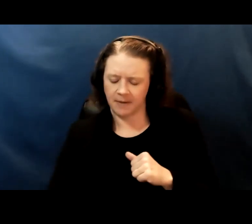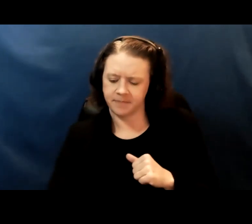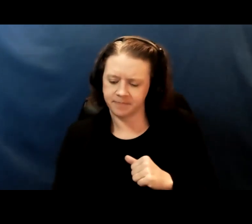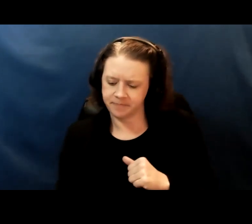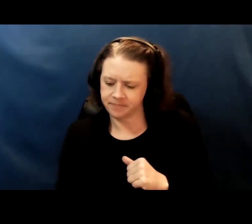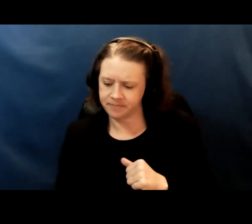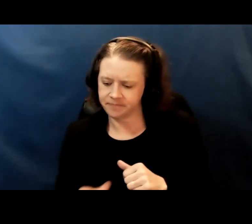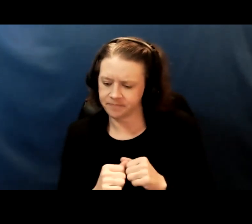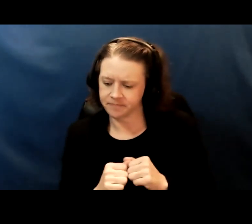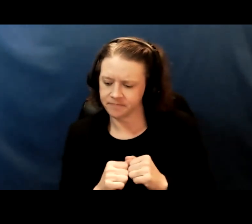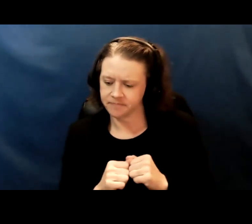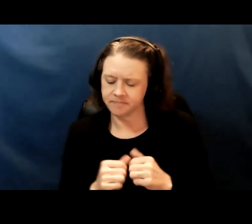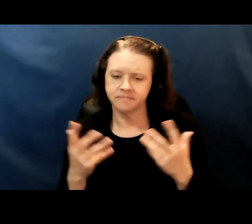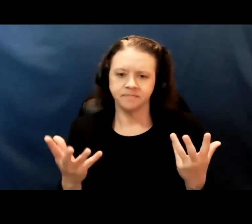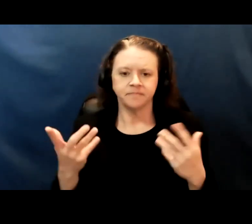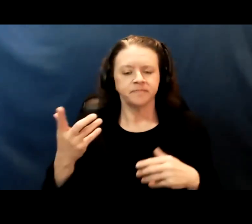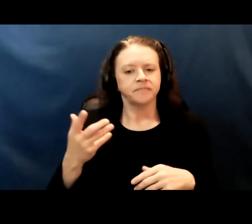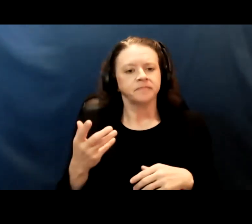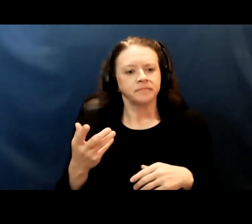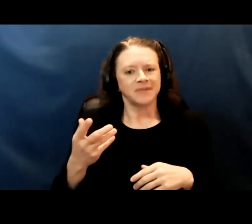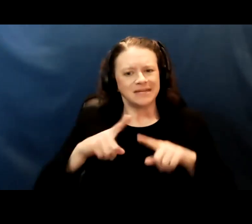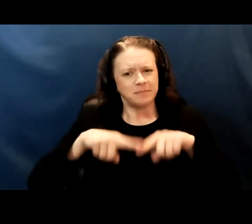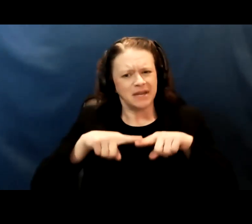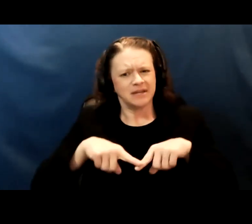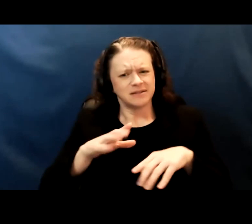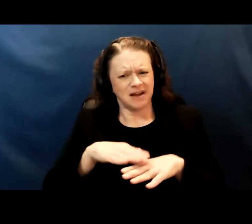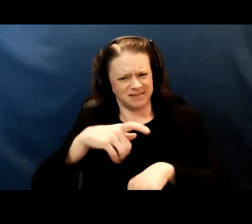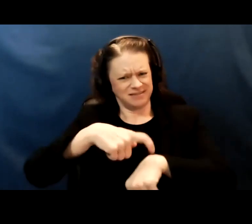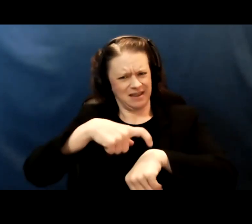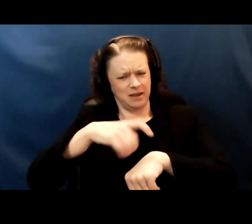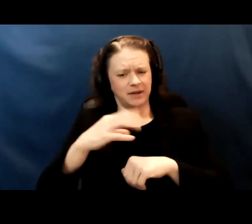depends on your time and your experience too in doing it.